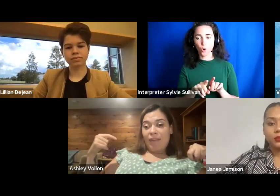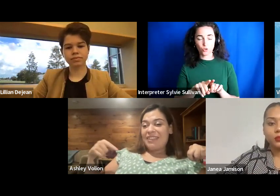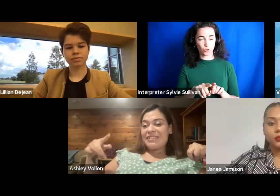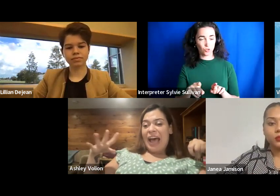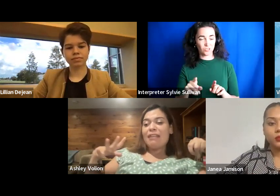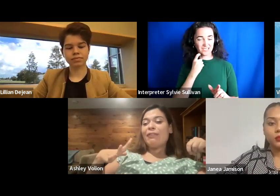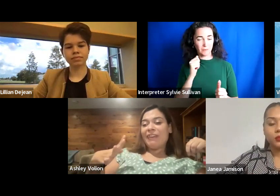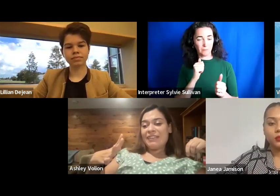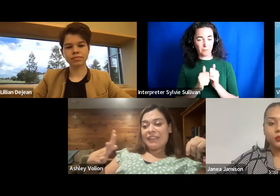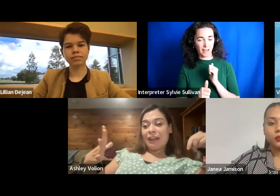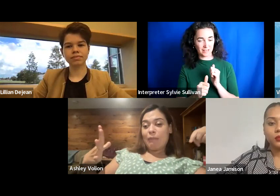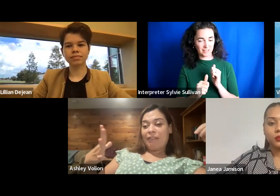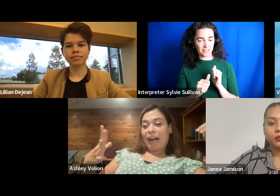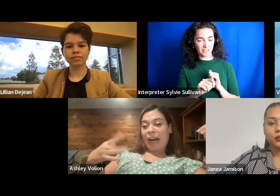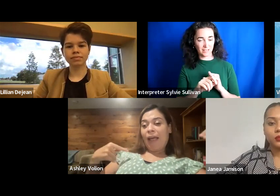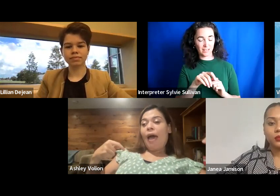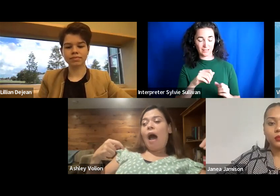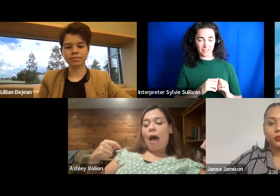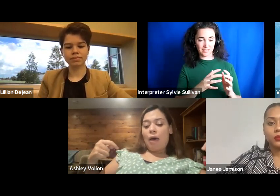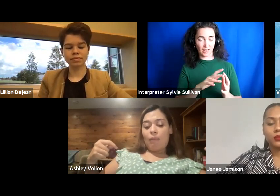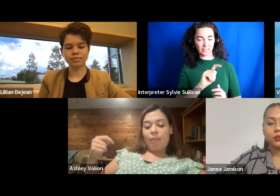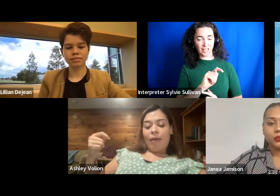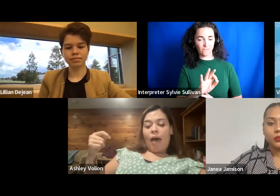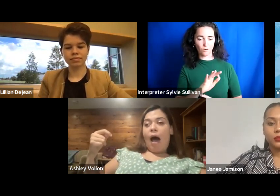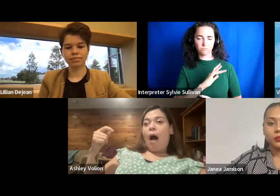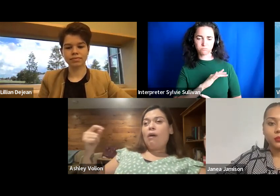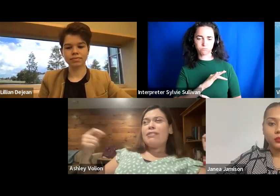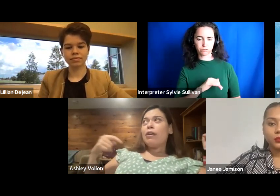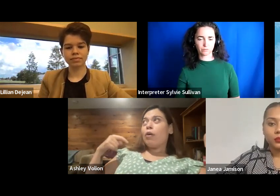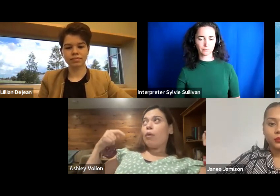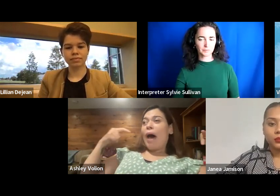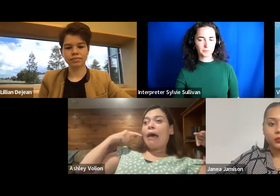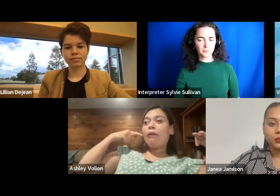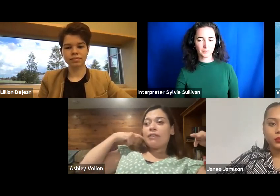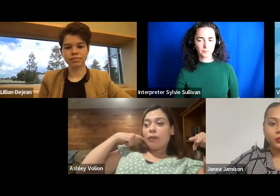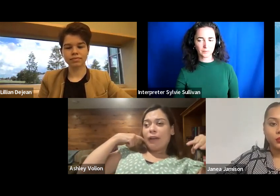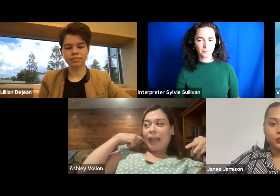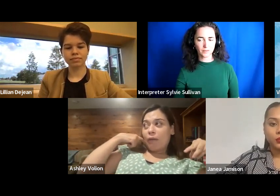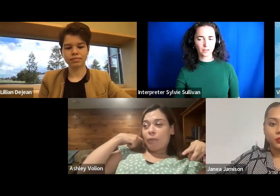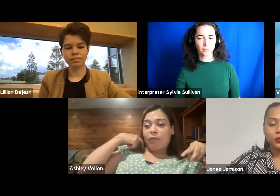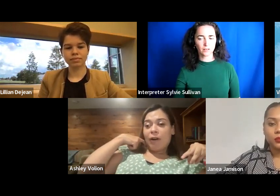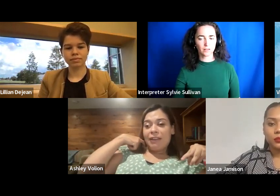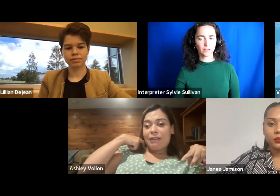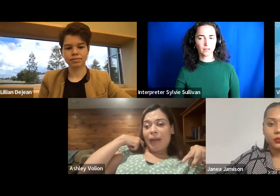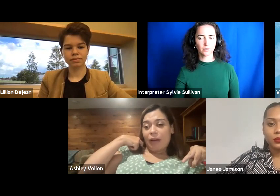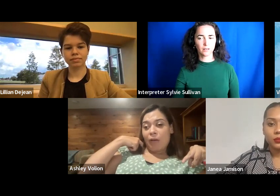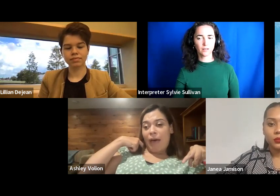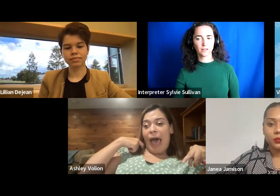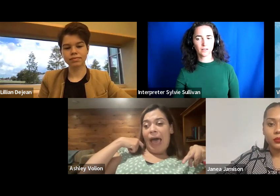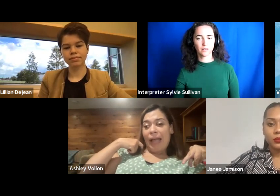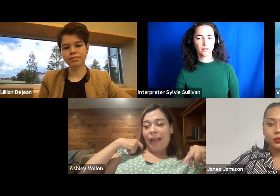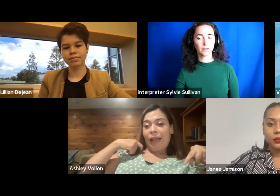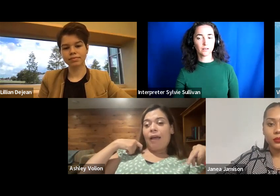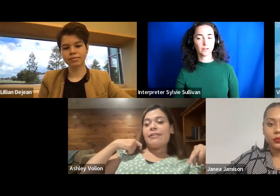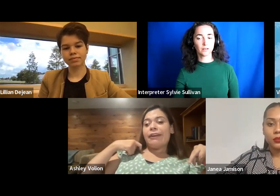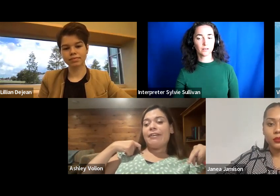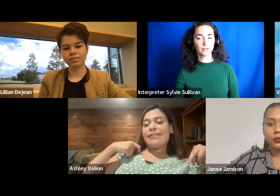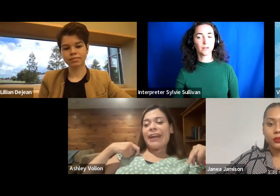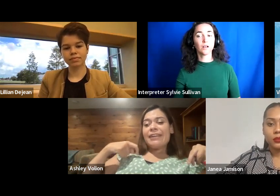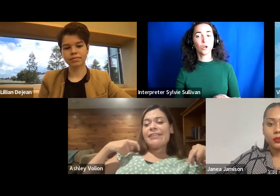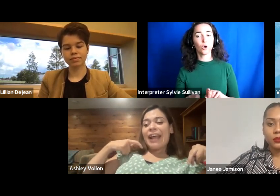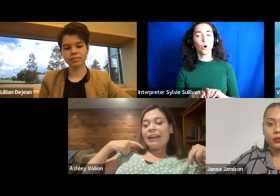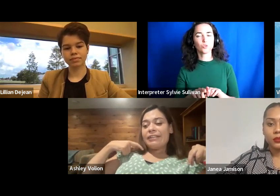In this task force. it's gonna be great also I was looking before this panel at different states.